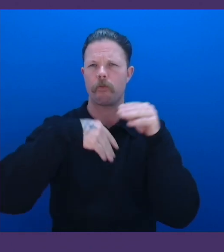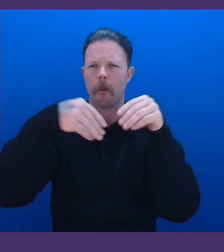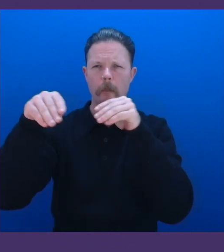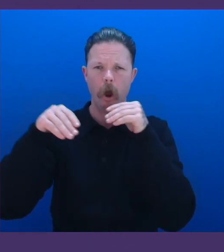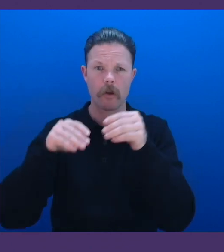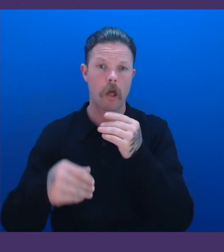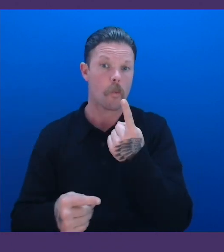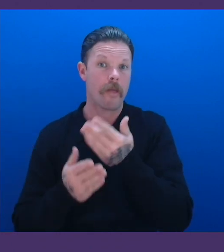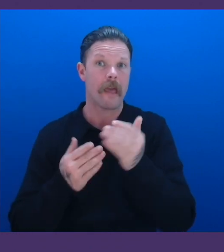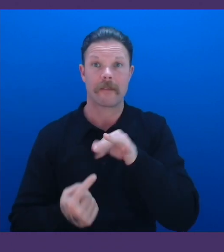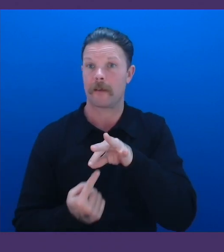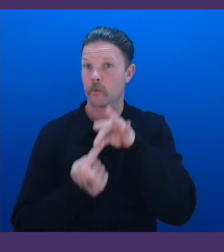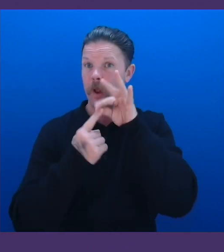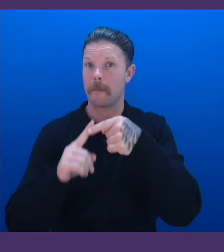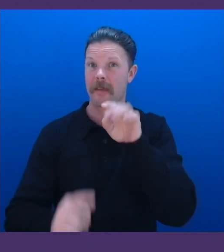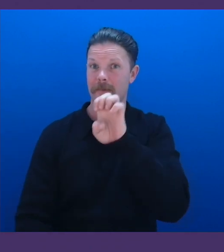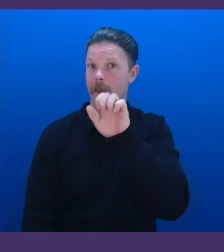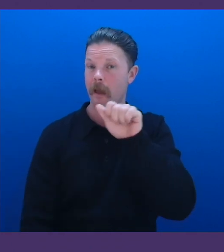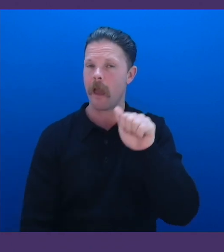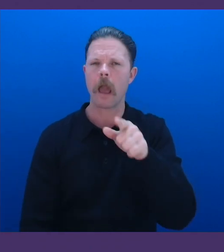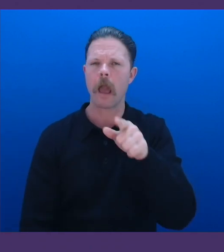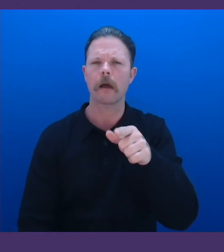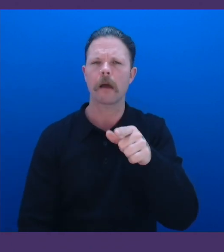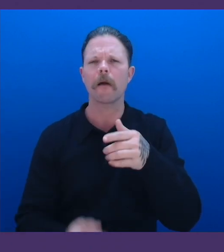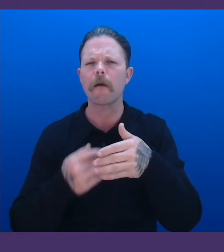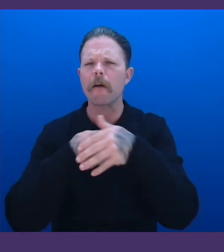that it covers certain products and services like I outlined